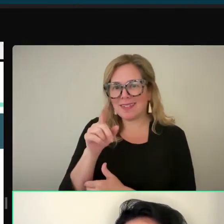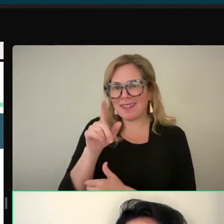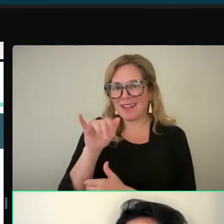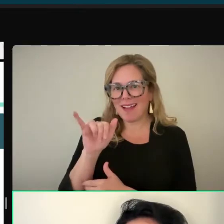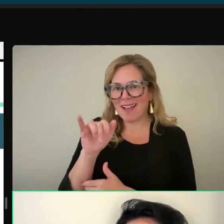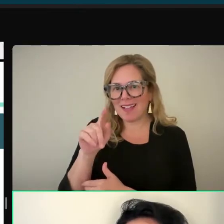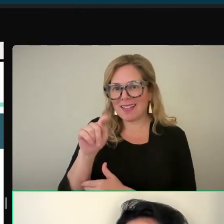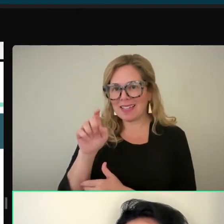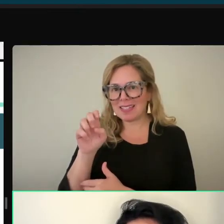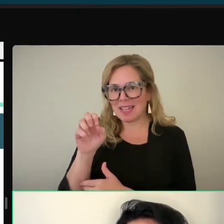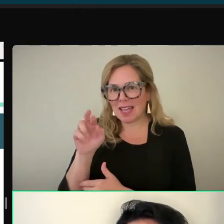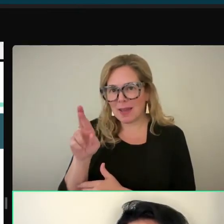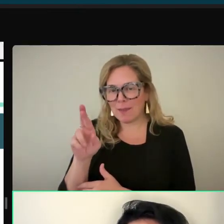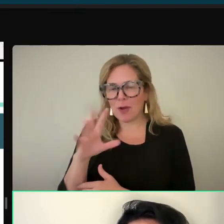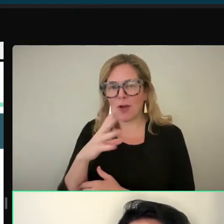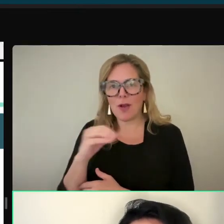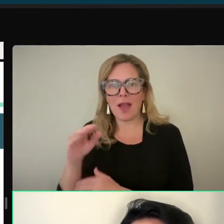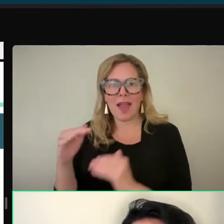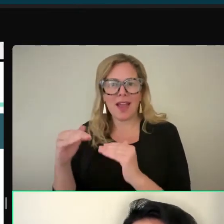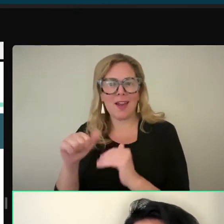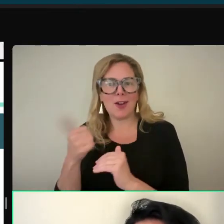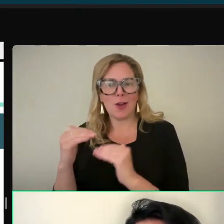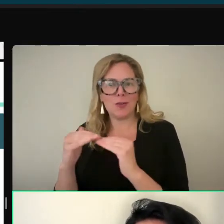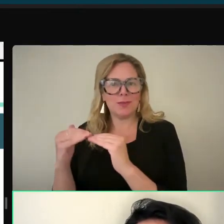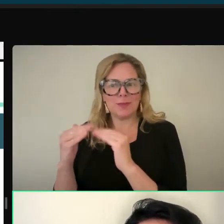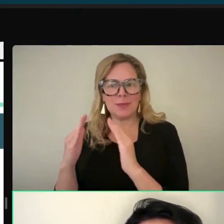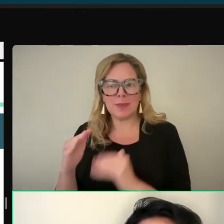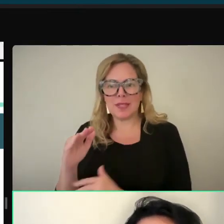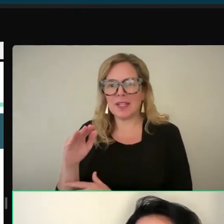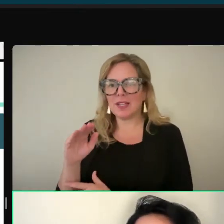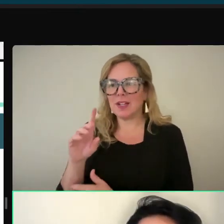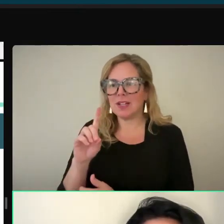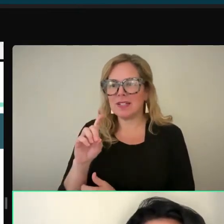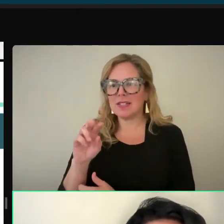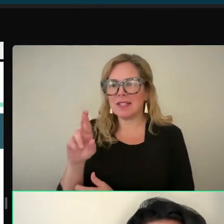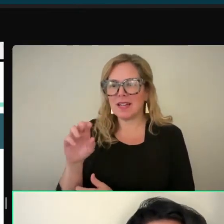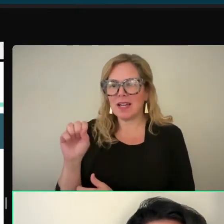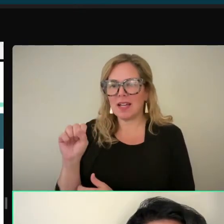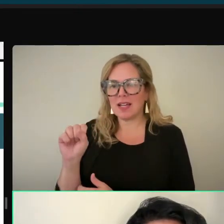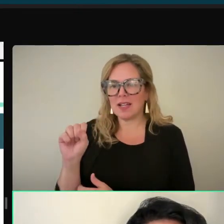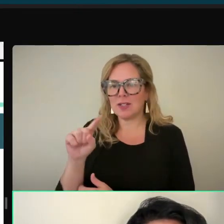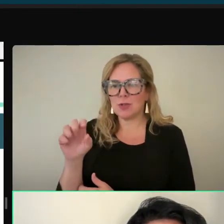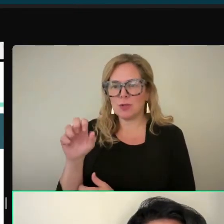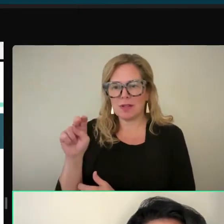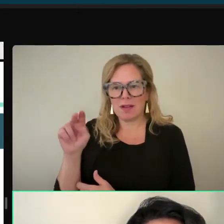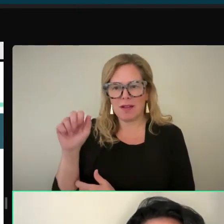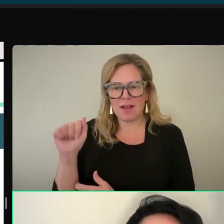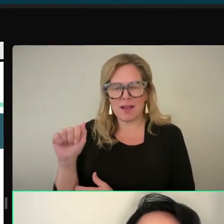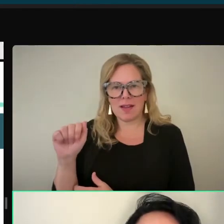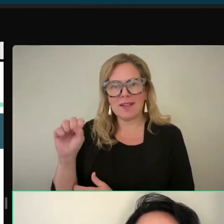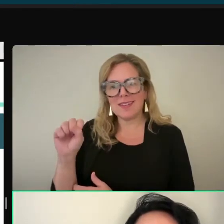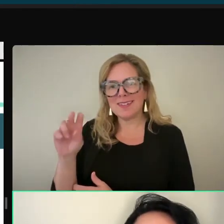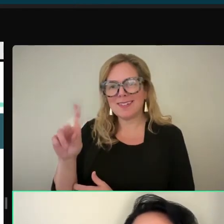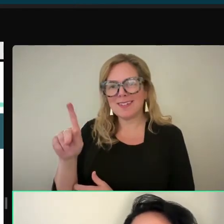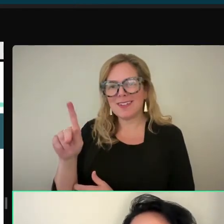Dr. Zuzana Skvarkova. And give me just one moment, and welcome Holly.